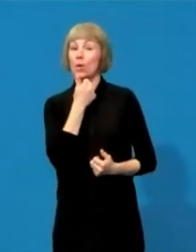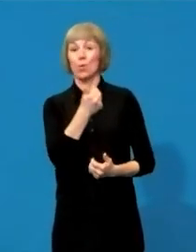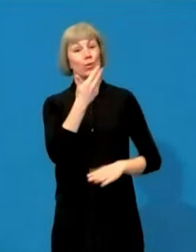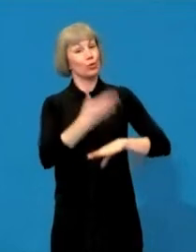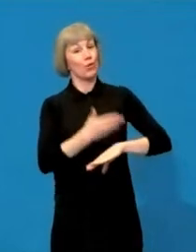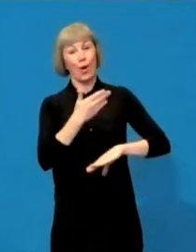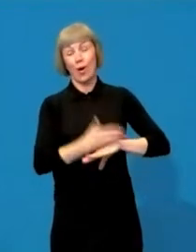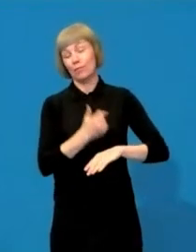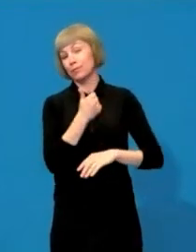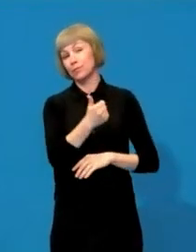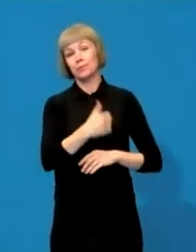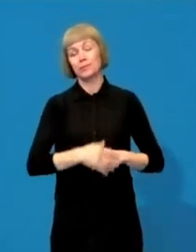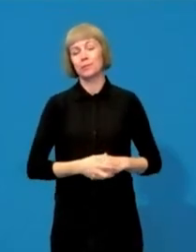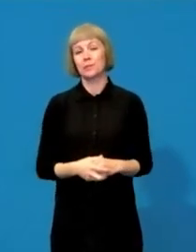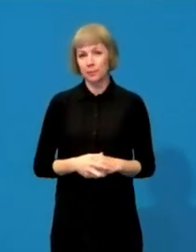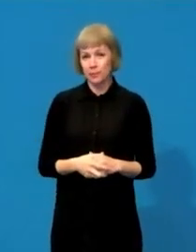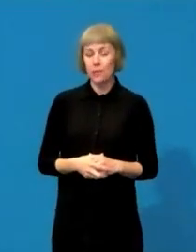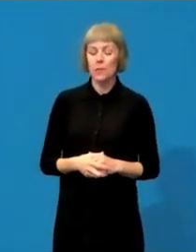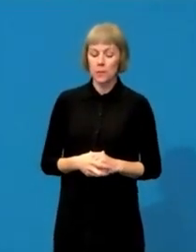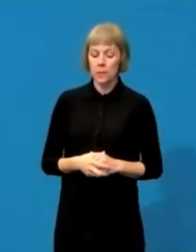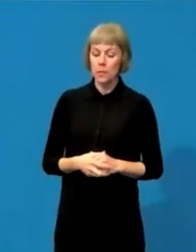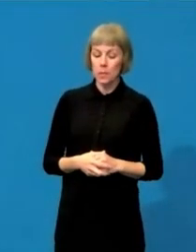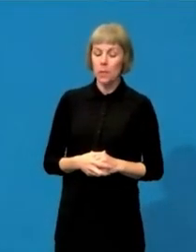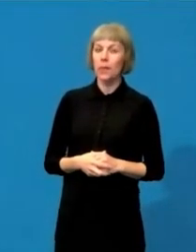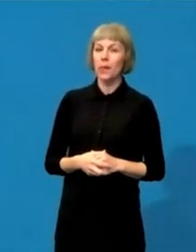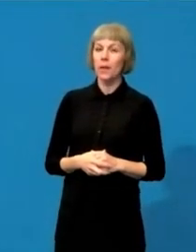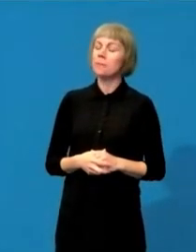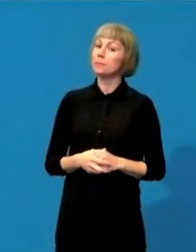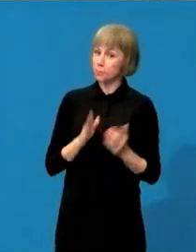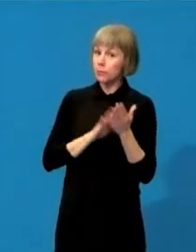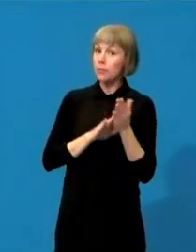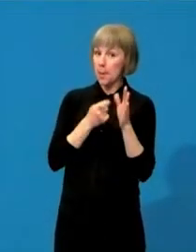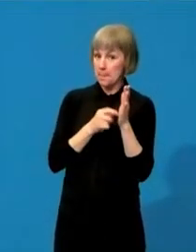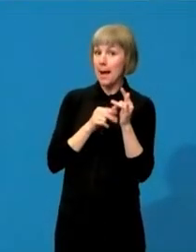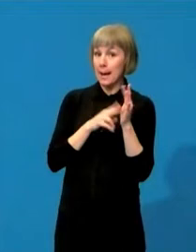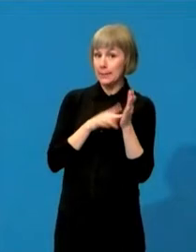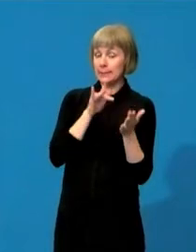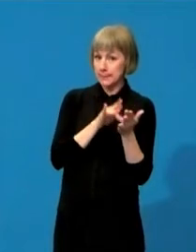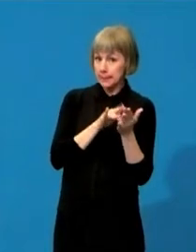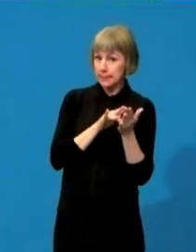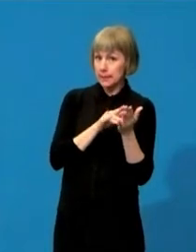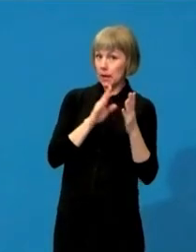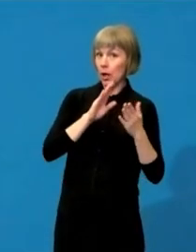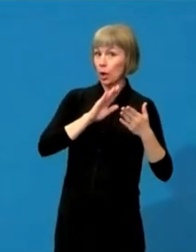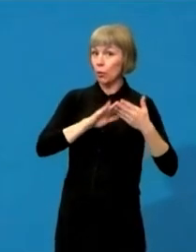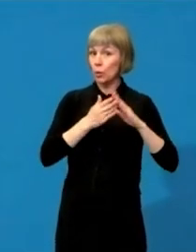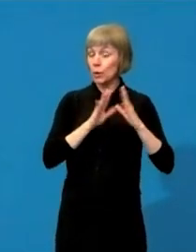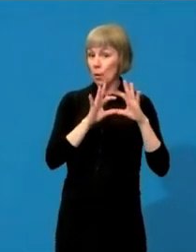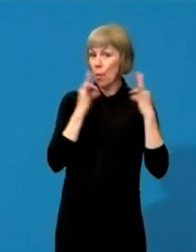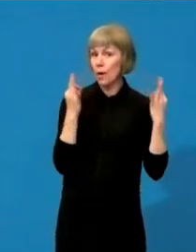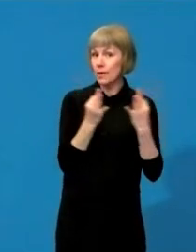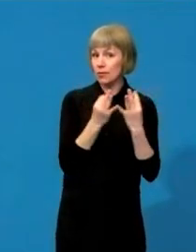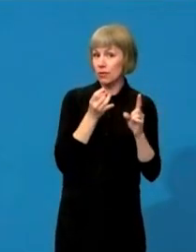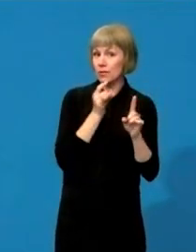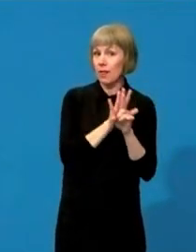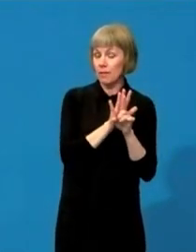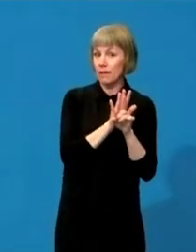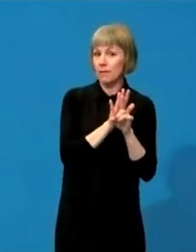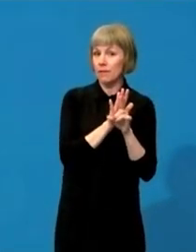And it's a community organisation, so it's run by people from the